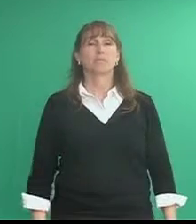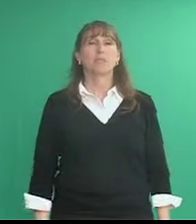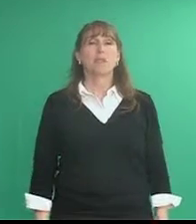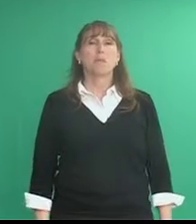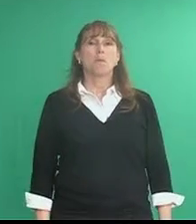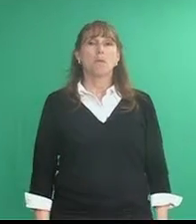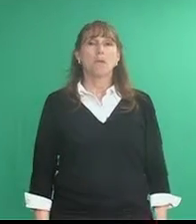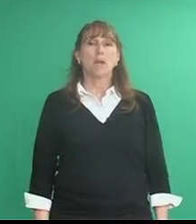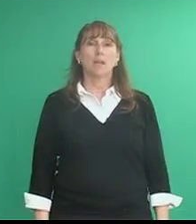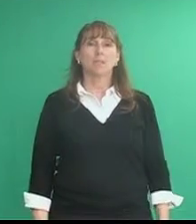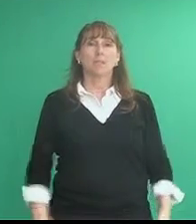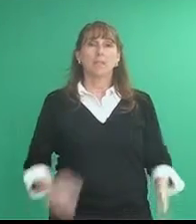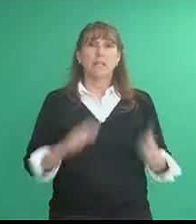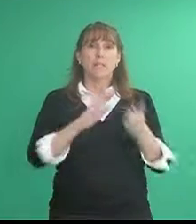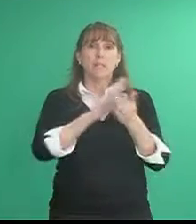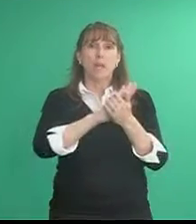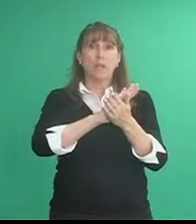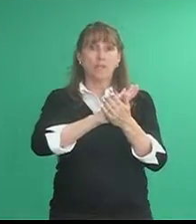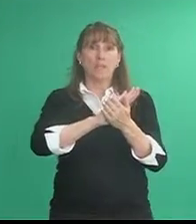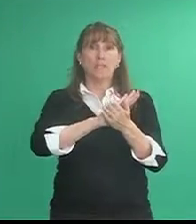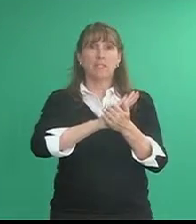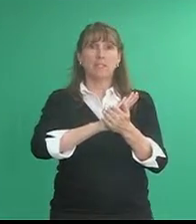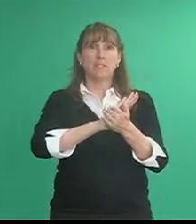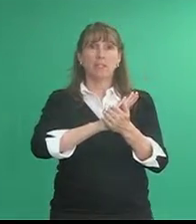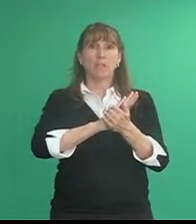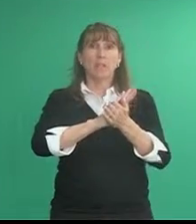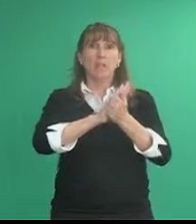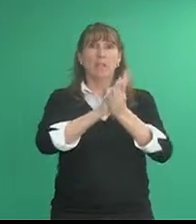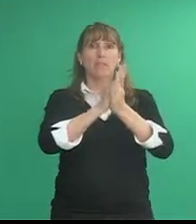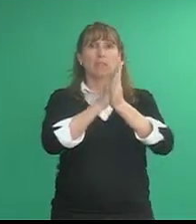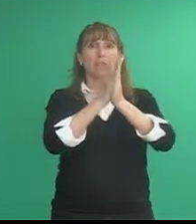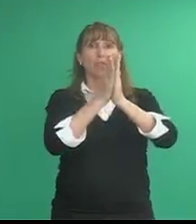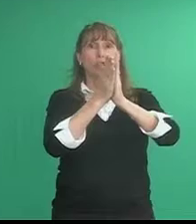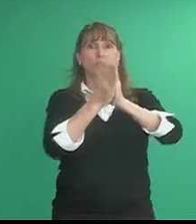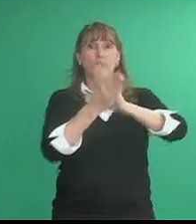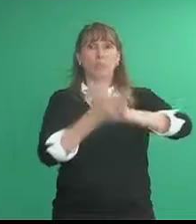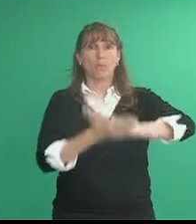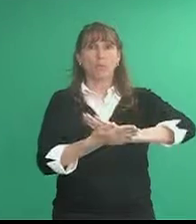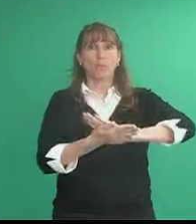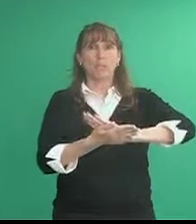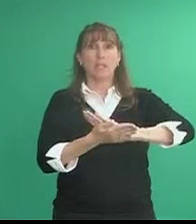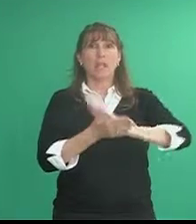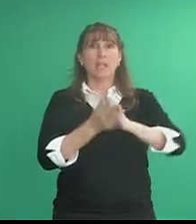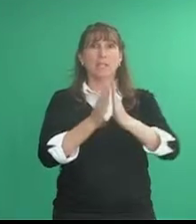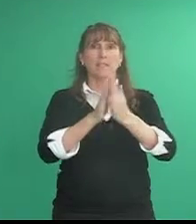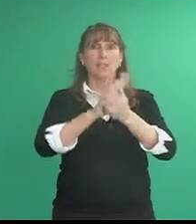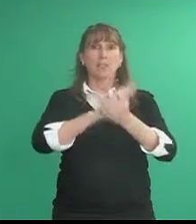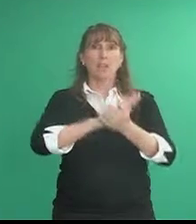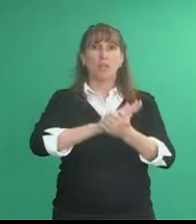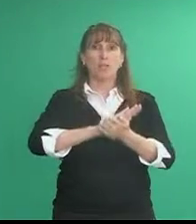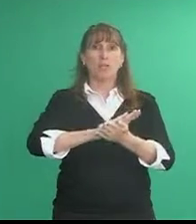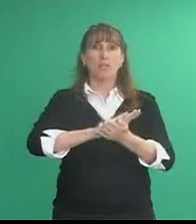become palms face each other and then you turn it around as if it started here